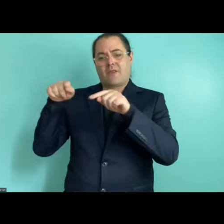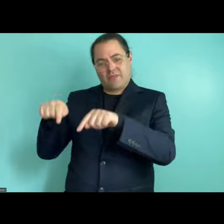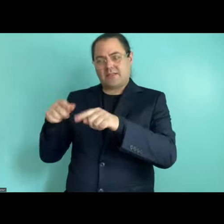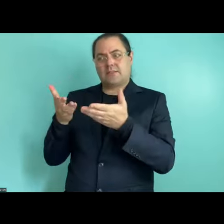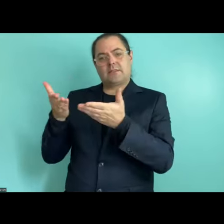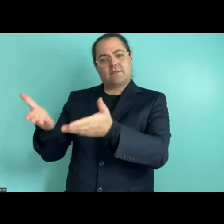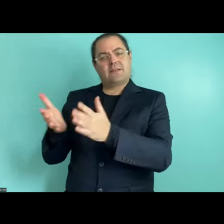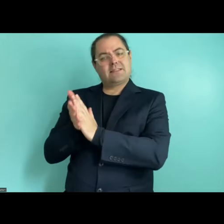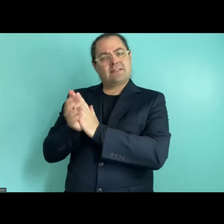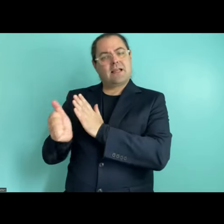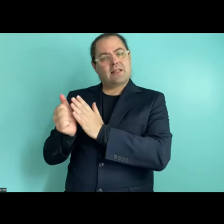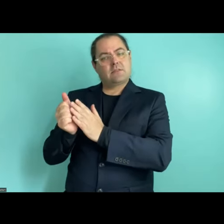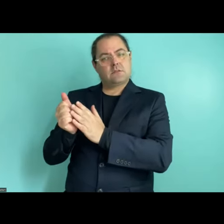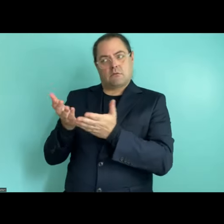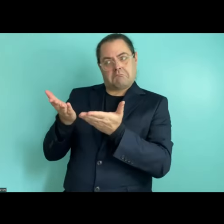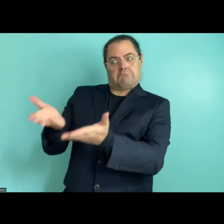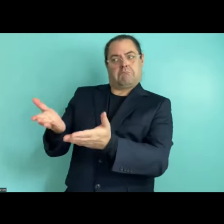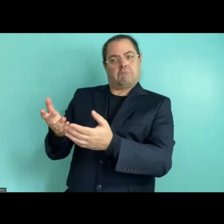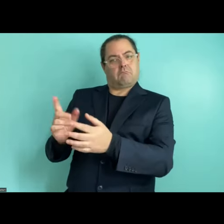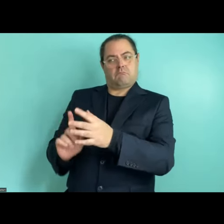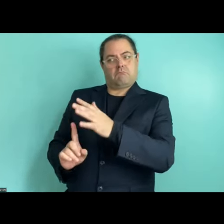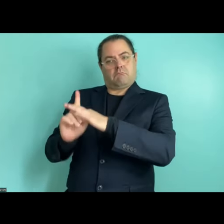opportunities. 14:18:00 Not only that we've trained them